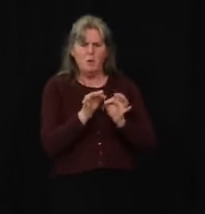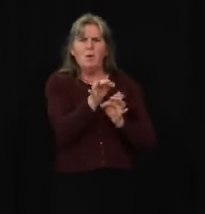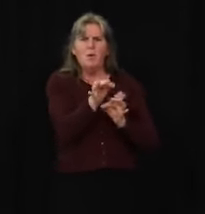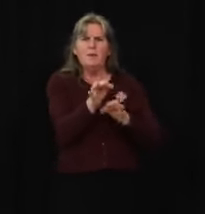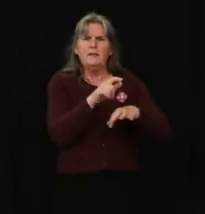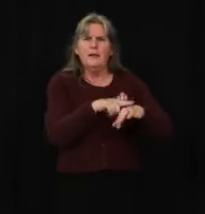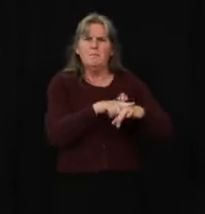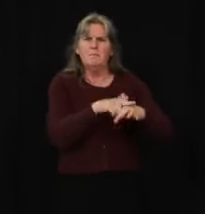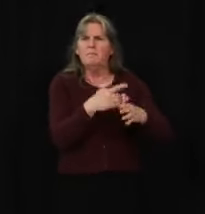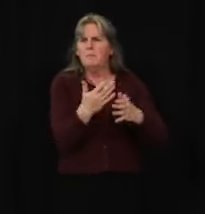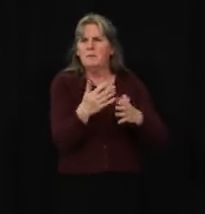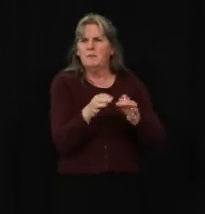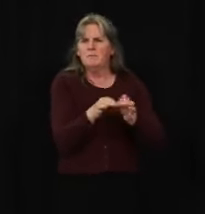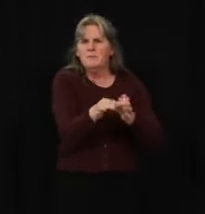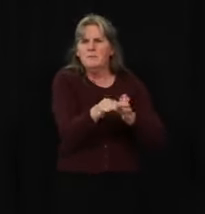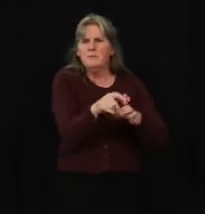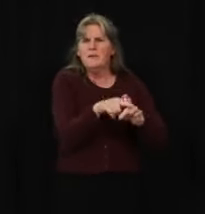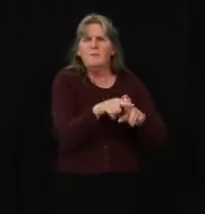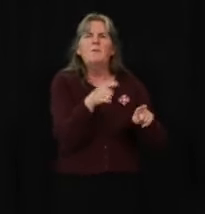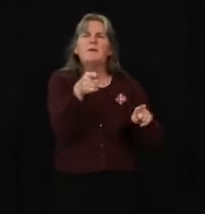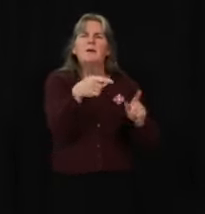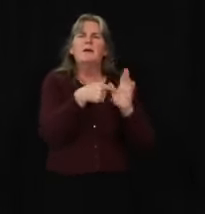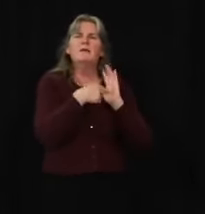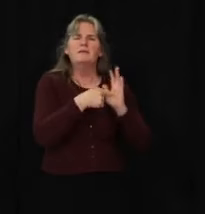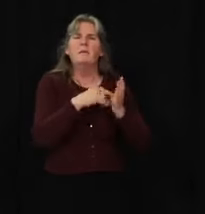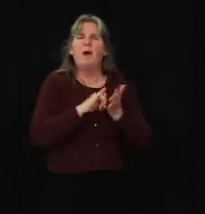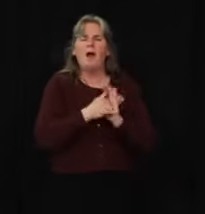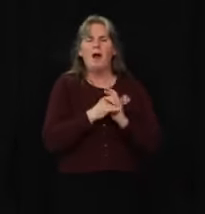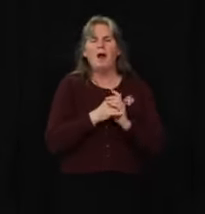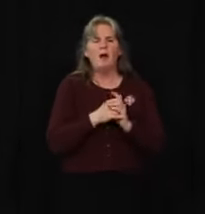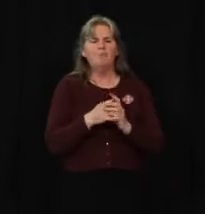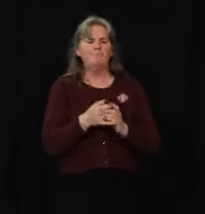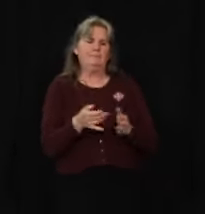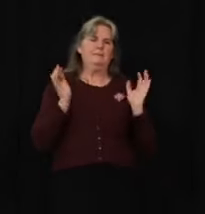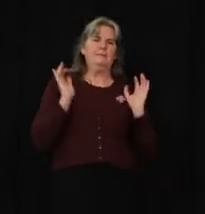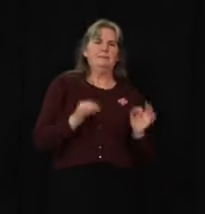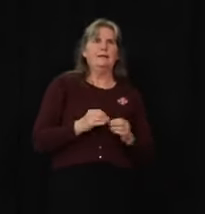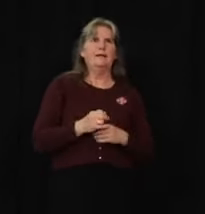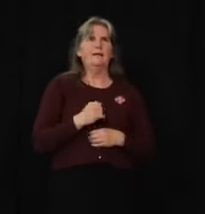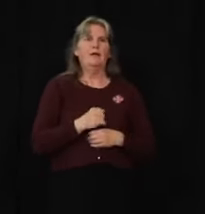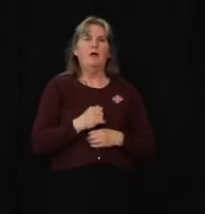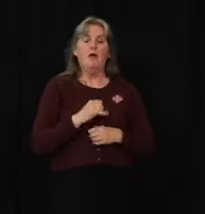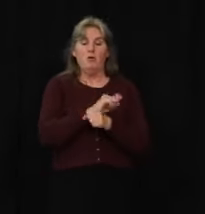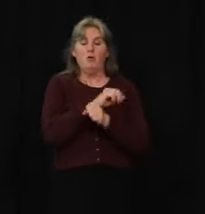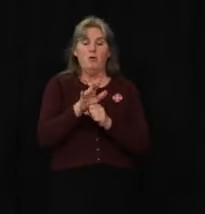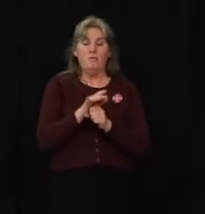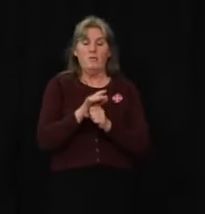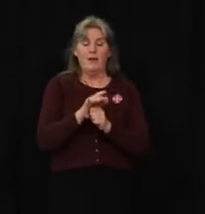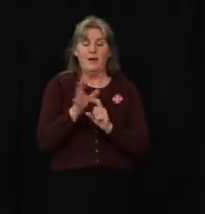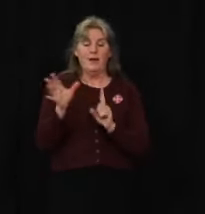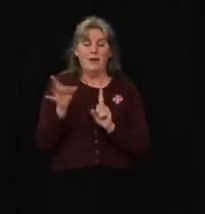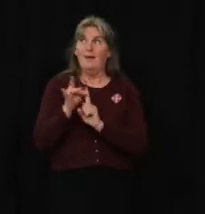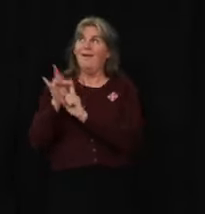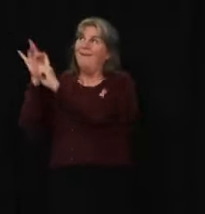occur in sync. We will move now to Chris